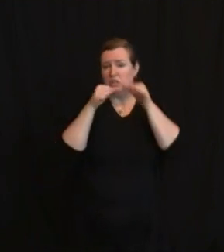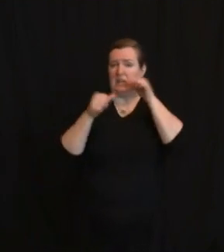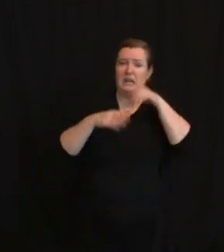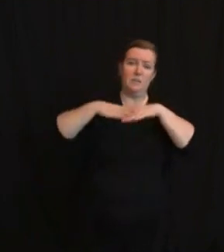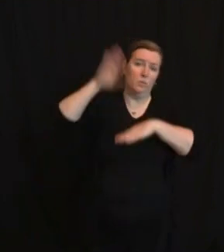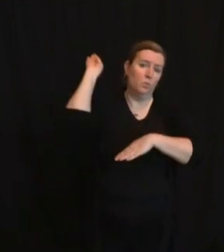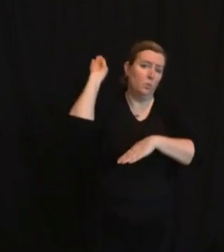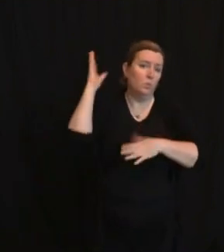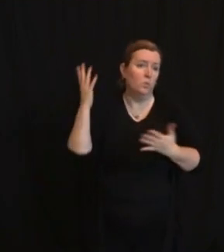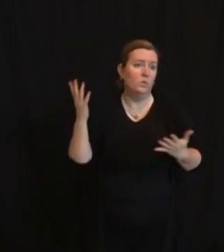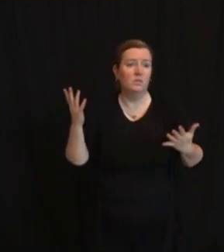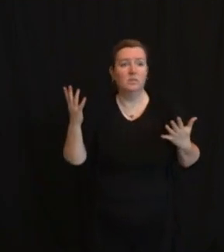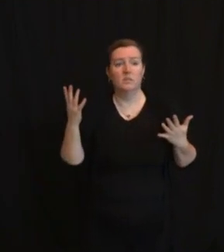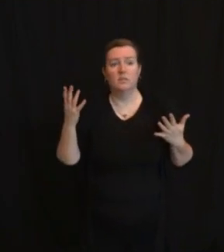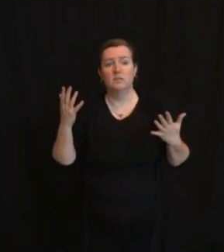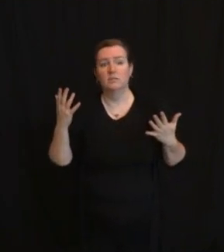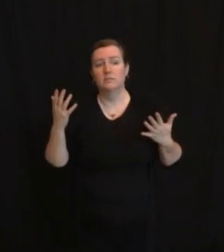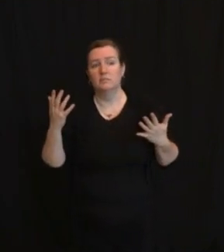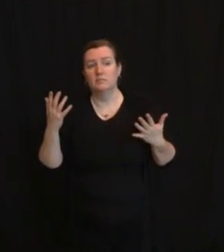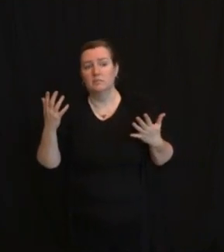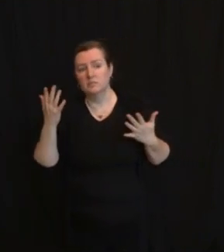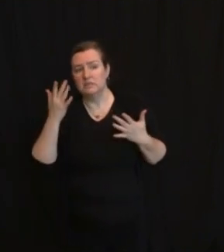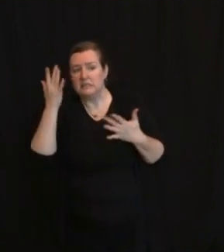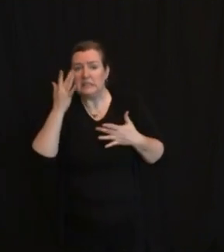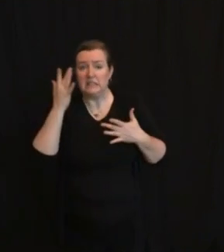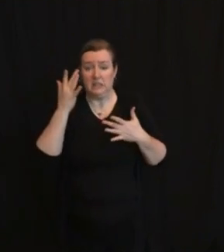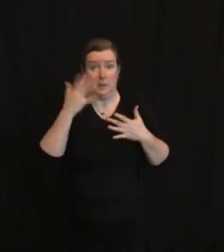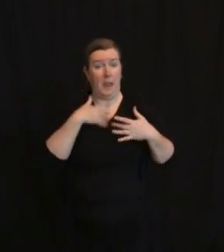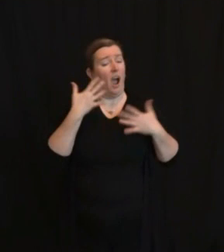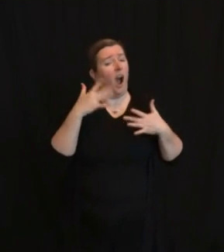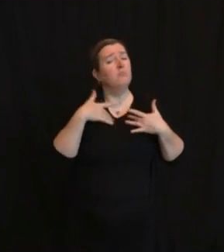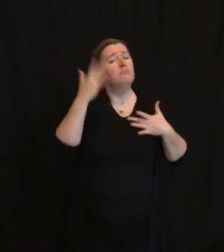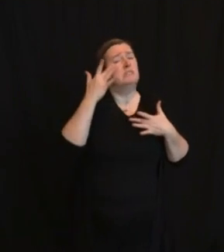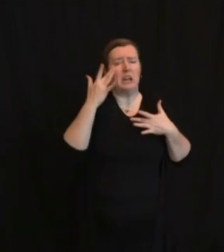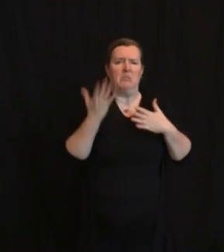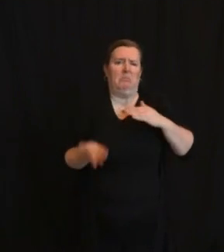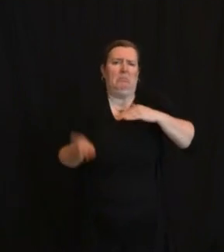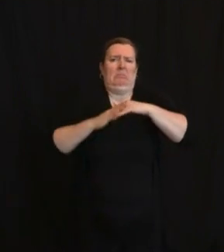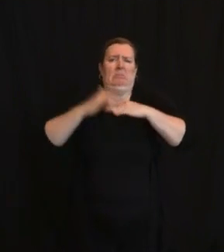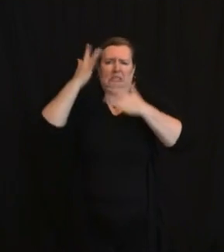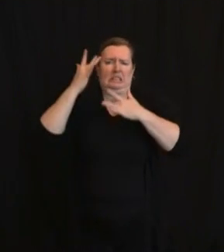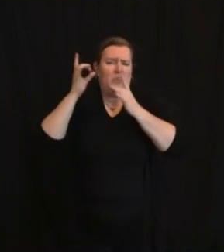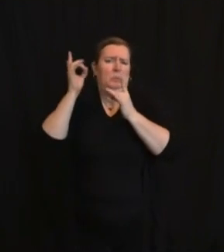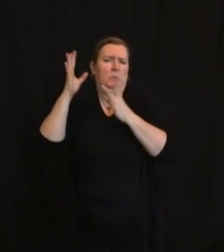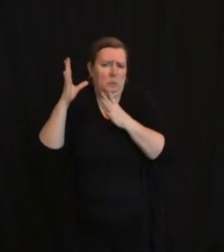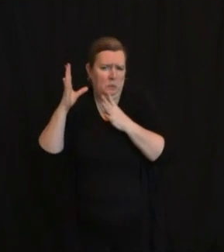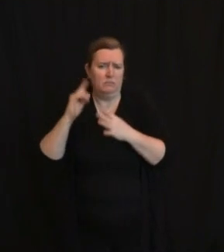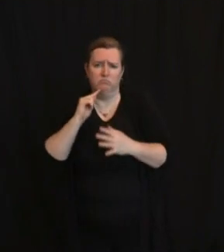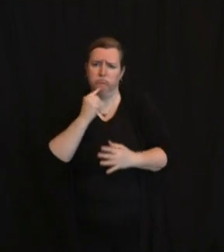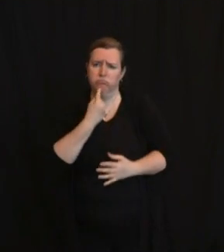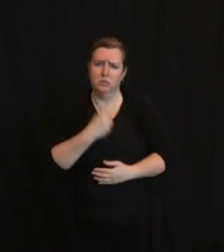HEALTH SUCH AS PROBLEMS WITH SLEEPING OR EATING, INCREASED ALCOHOL USE OR WORSENING